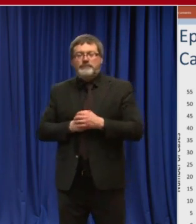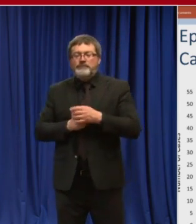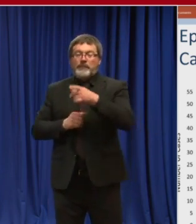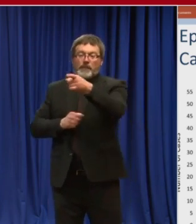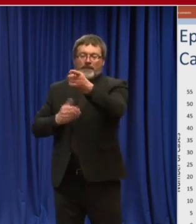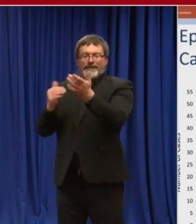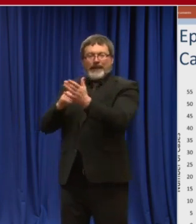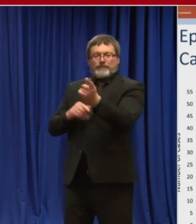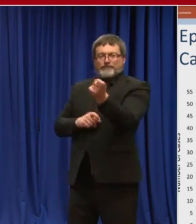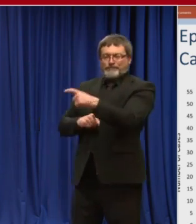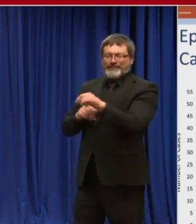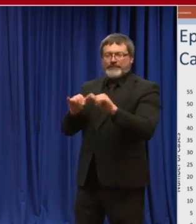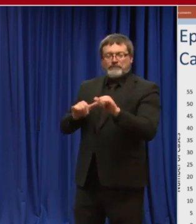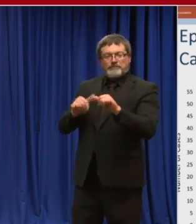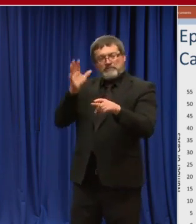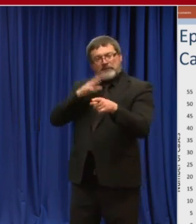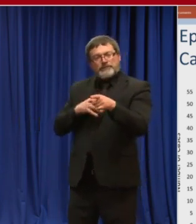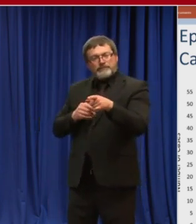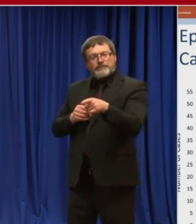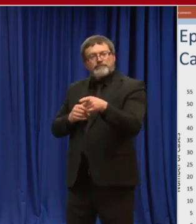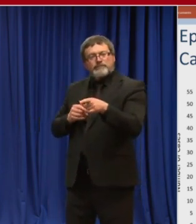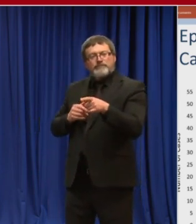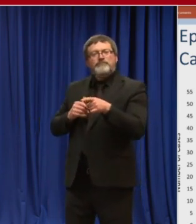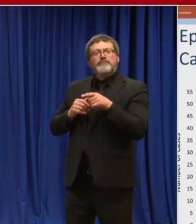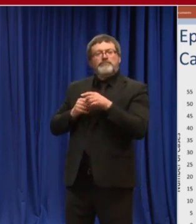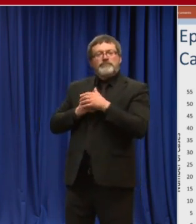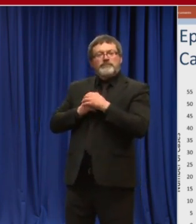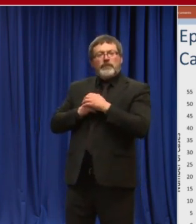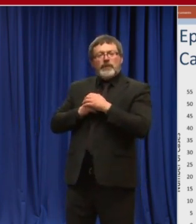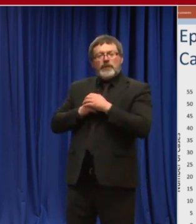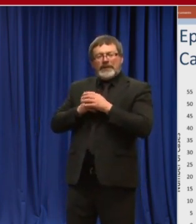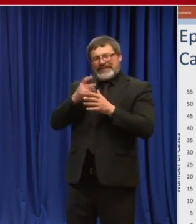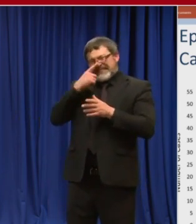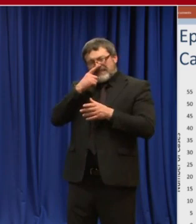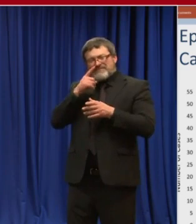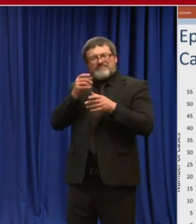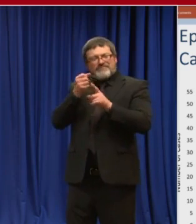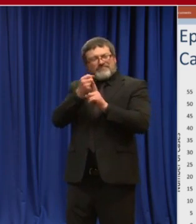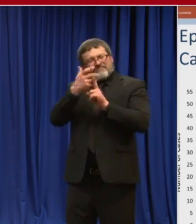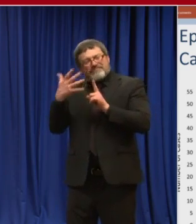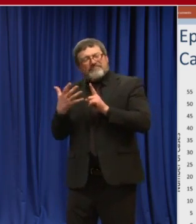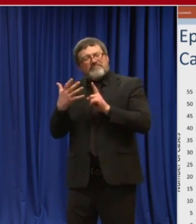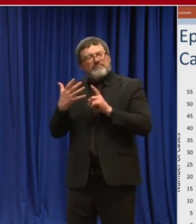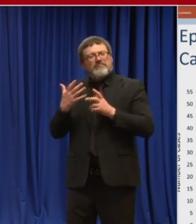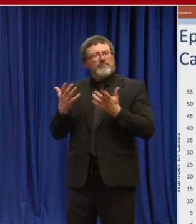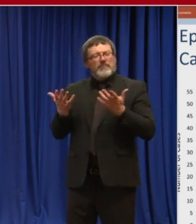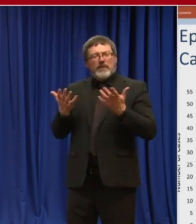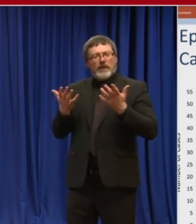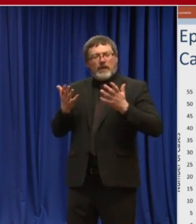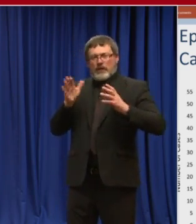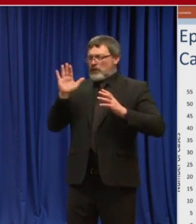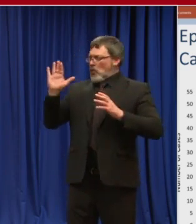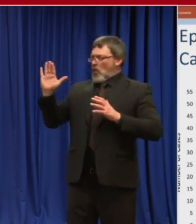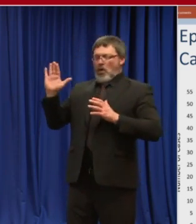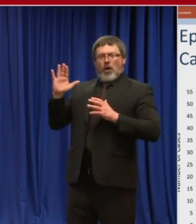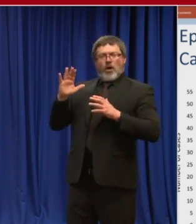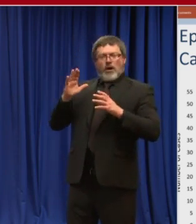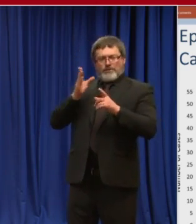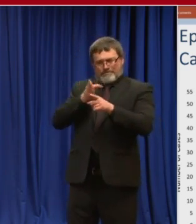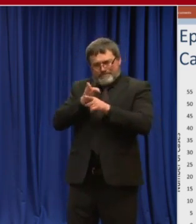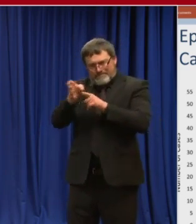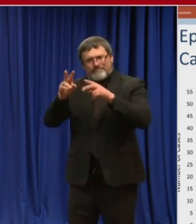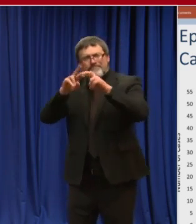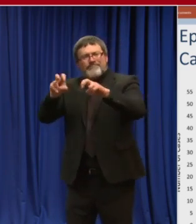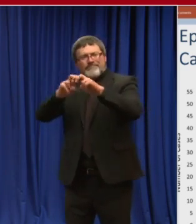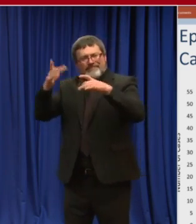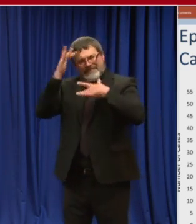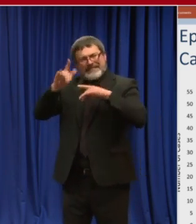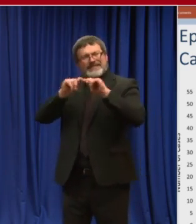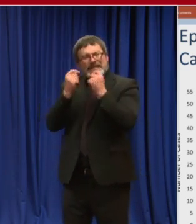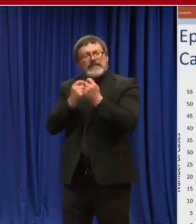WHAT CAN YOU TAKE A MINUTE AND JUST DESCRIBE WHAT IF ANY PROCESS YOU AND YOUR TEAM GO BACK THROUGH THE YOU KNOW, OKAY.